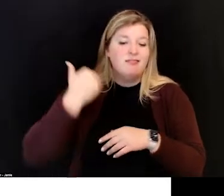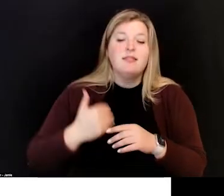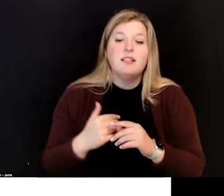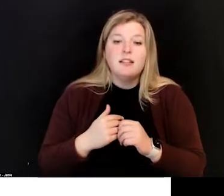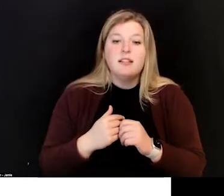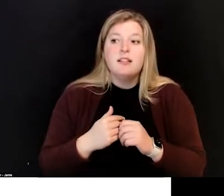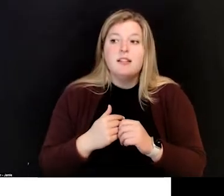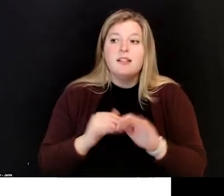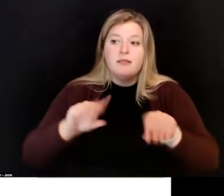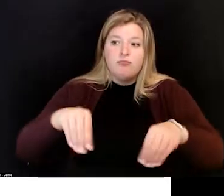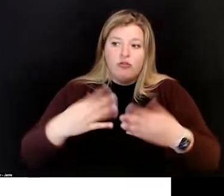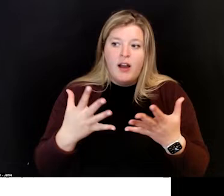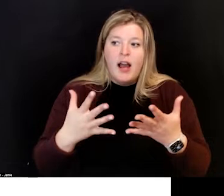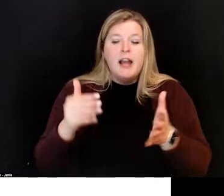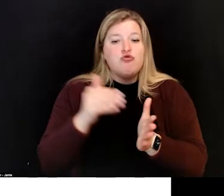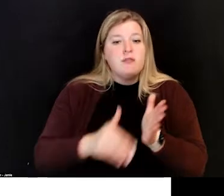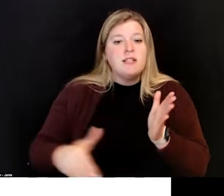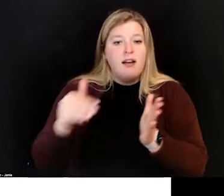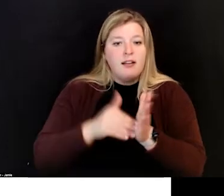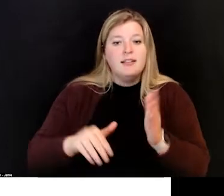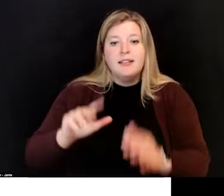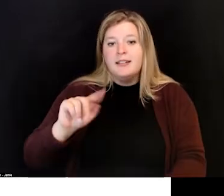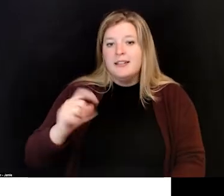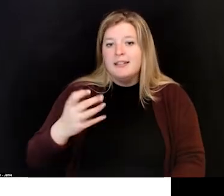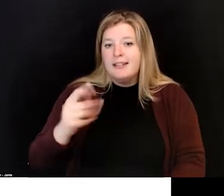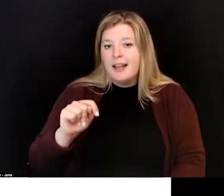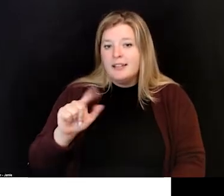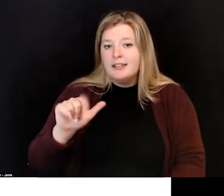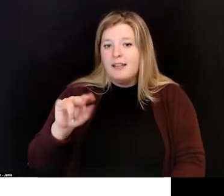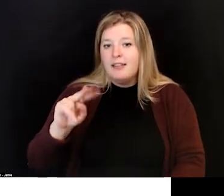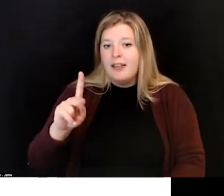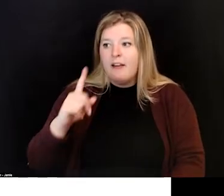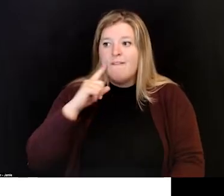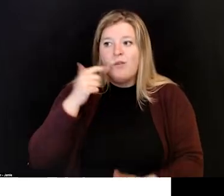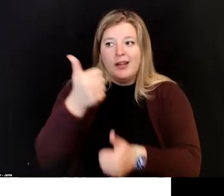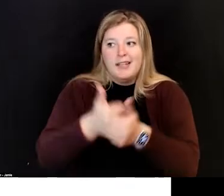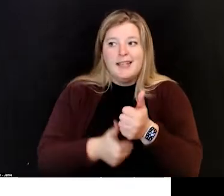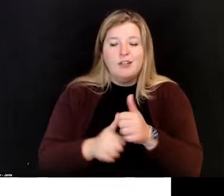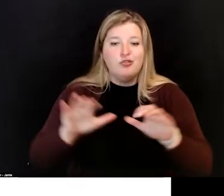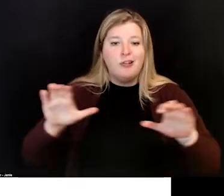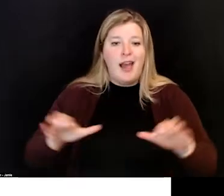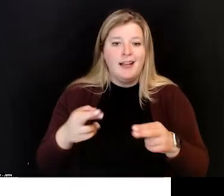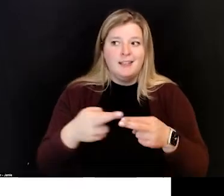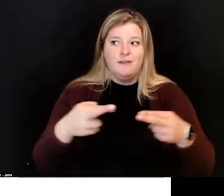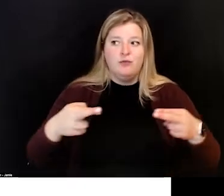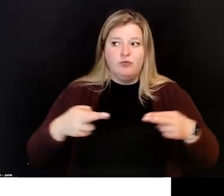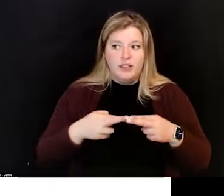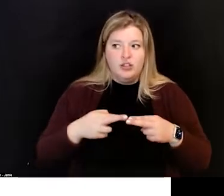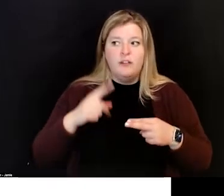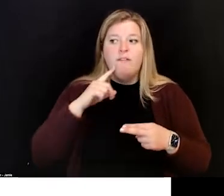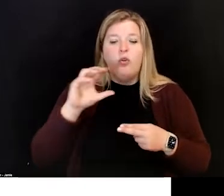"Provide redundant text links for each active region of a server-side image map."